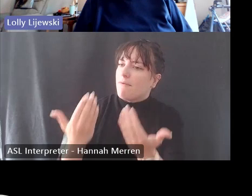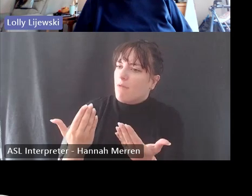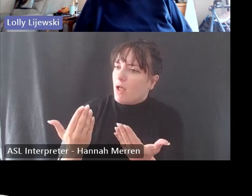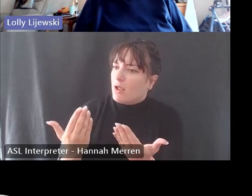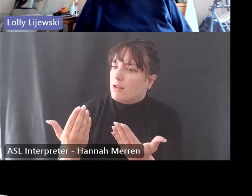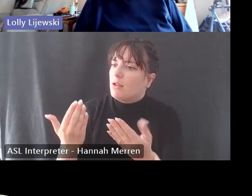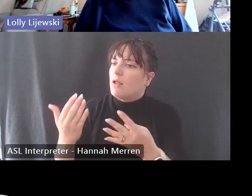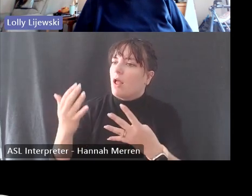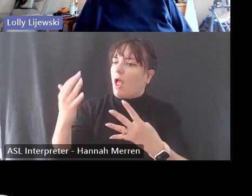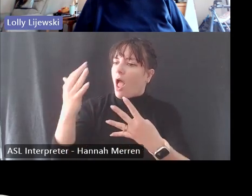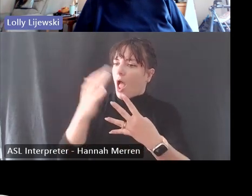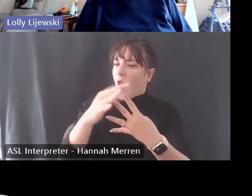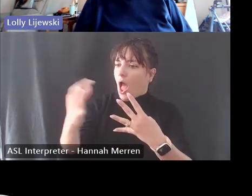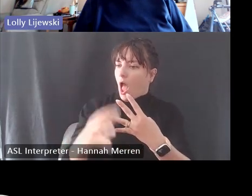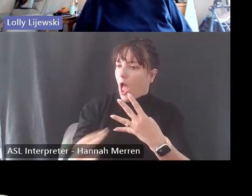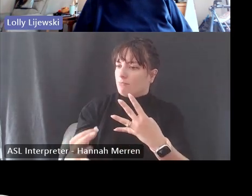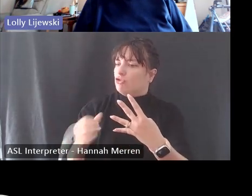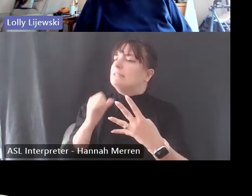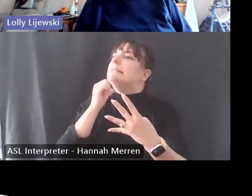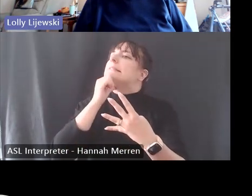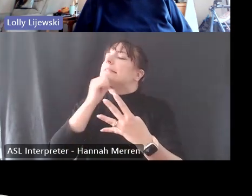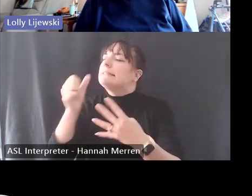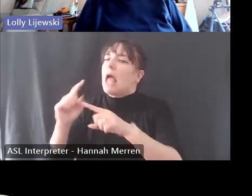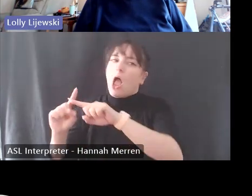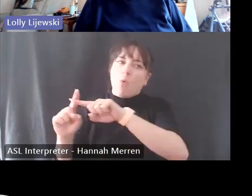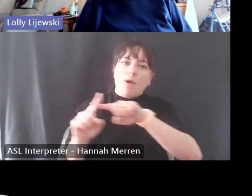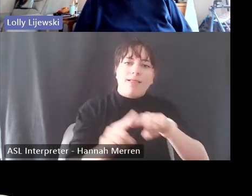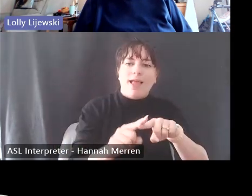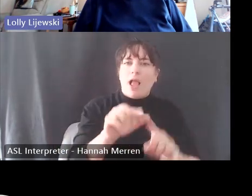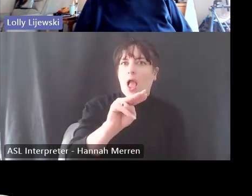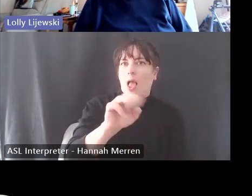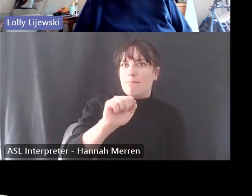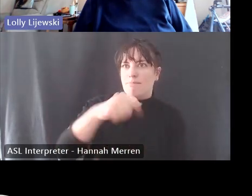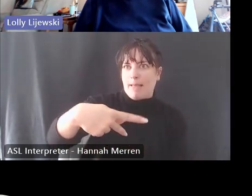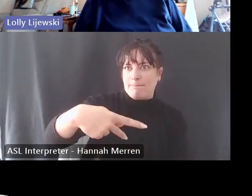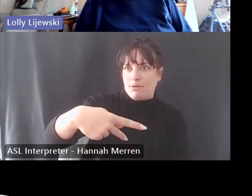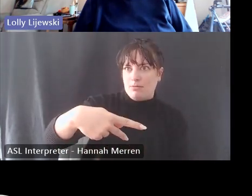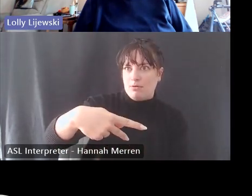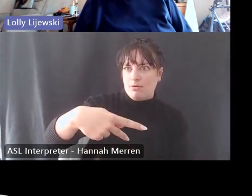rely on a map interface? Do you need to use the map interface